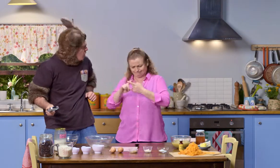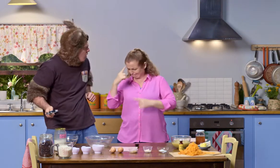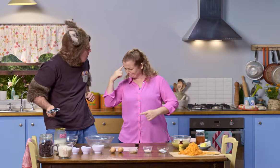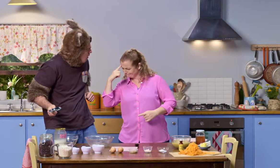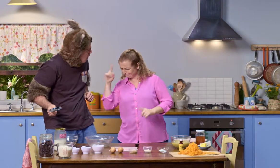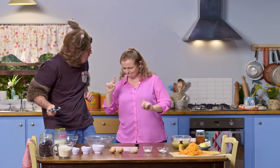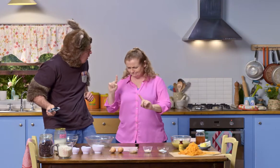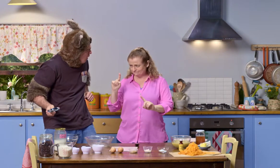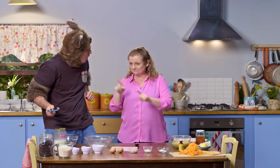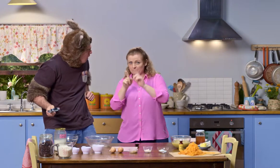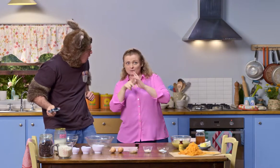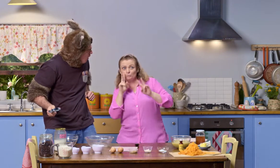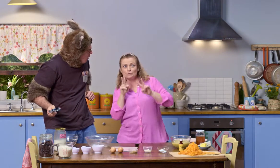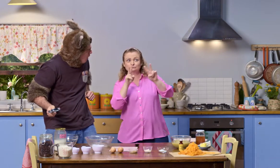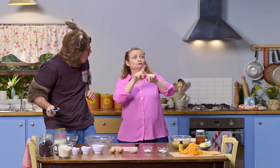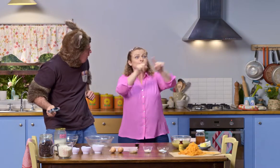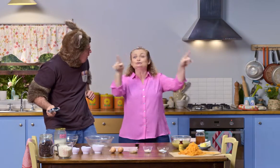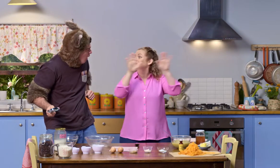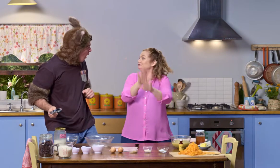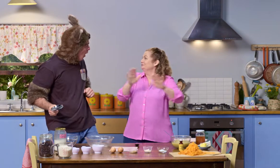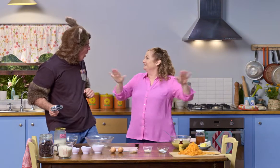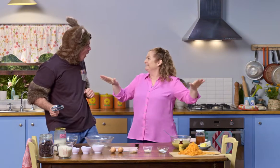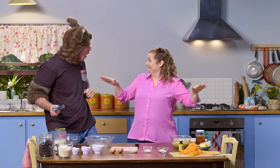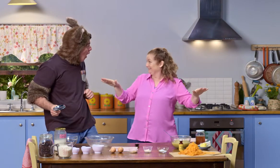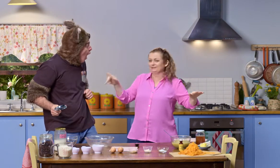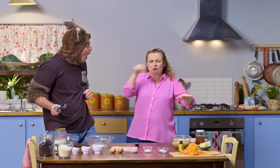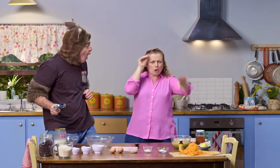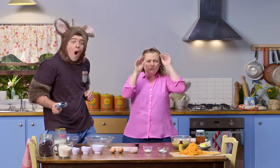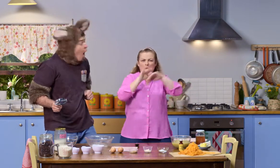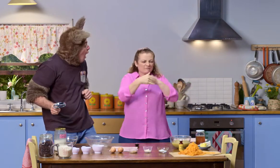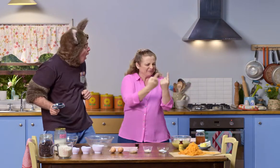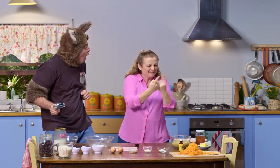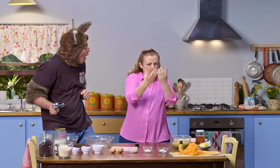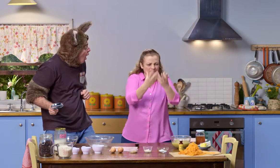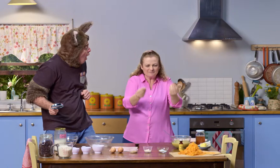How about while you're trying to solve it, we watch some children learning about things that can melt?